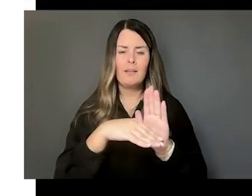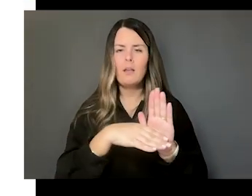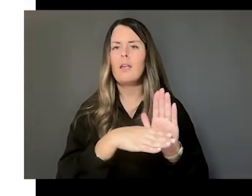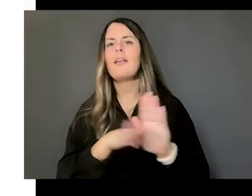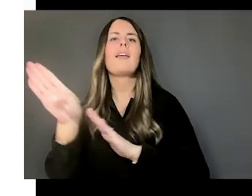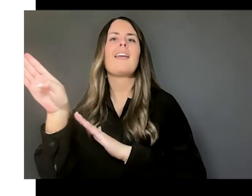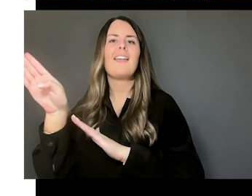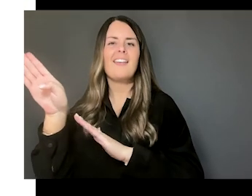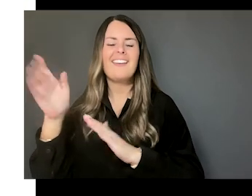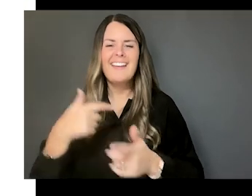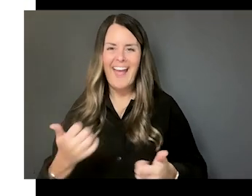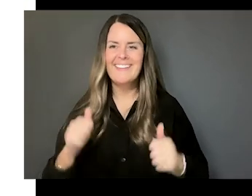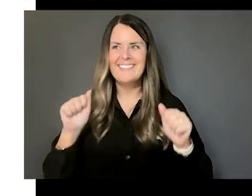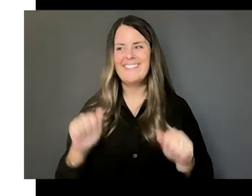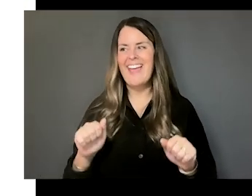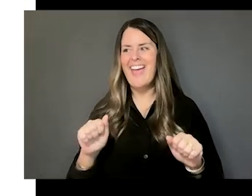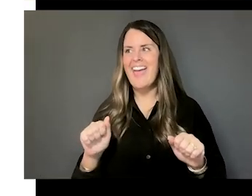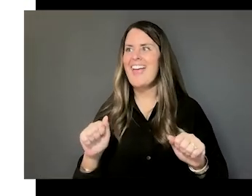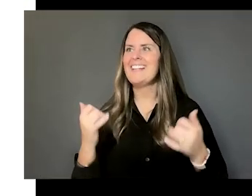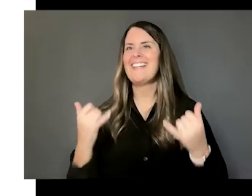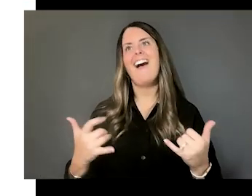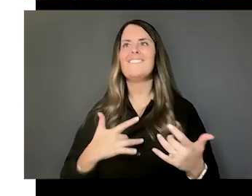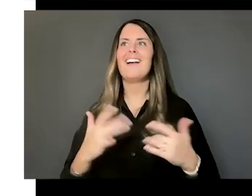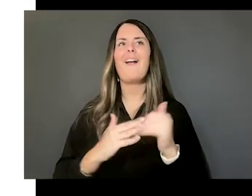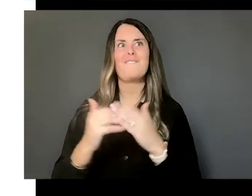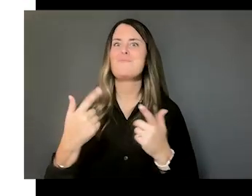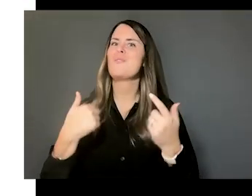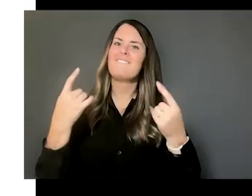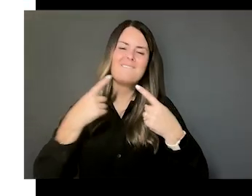I can say that with comfort. We are coming out of that stage.